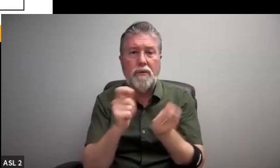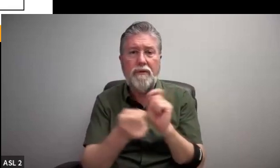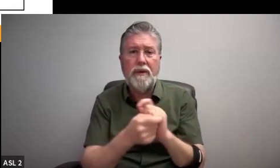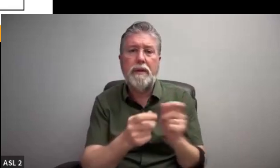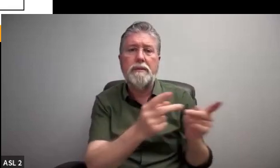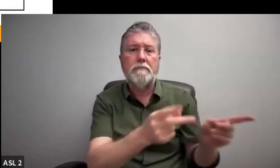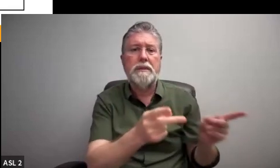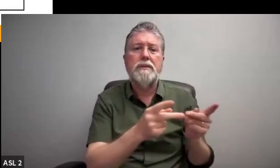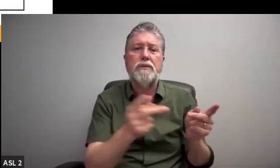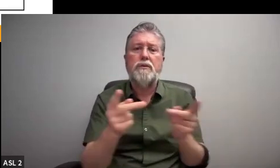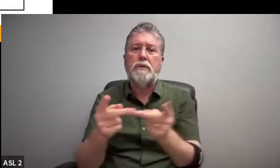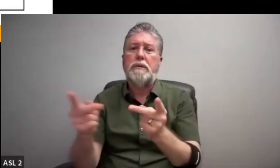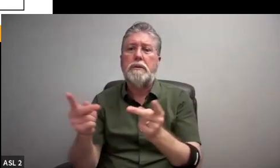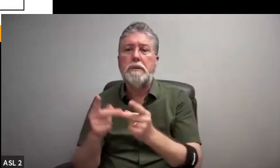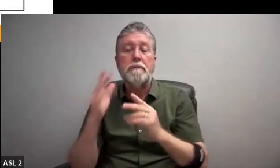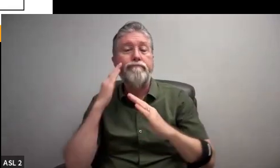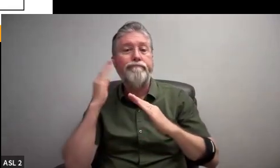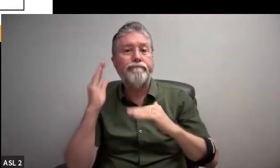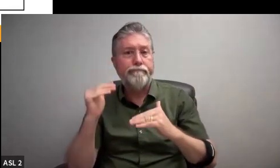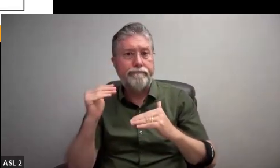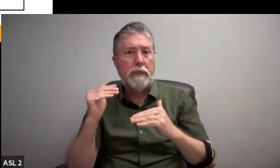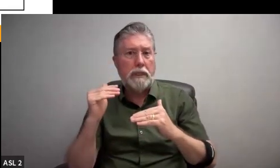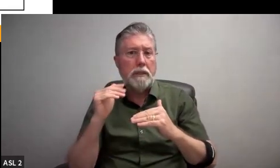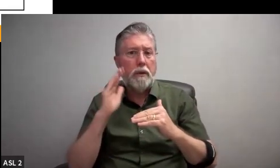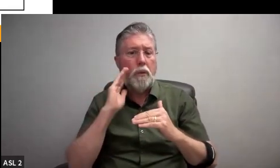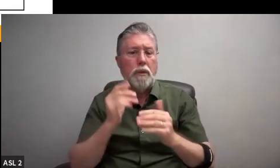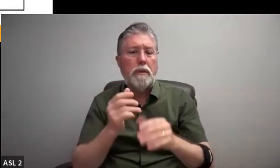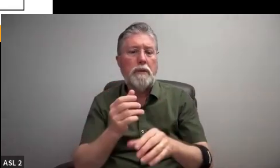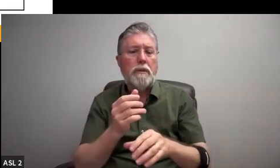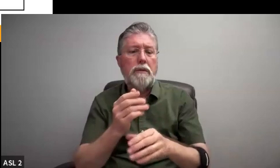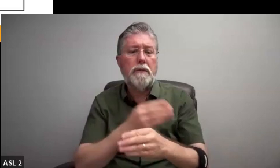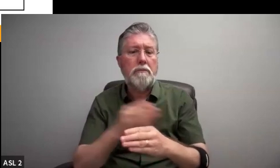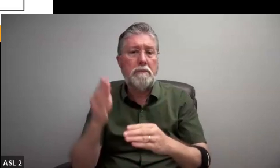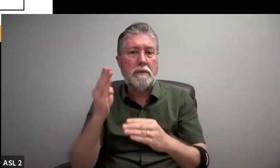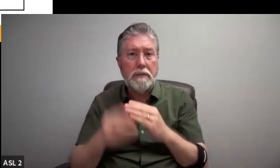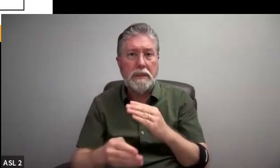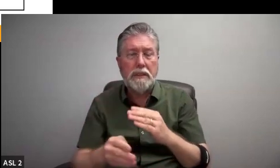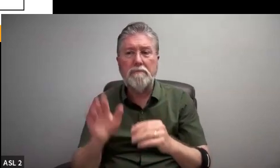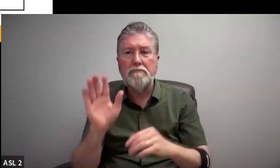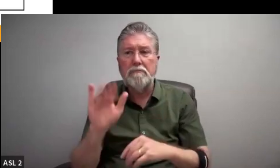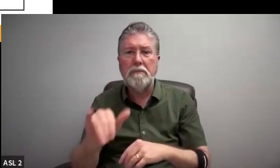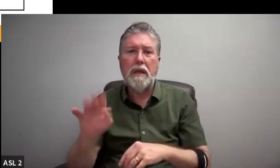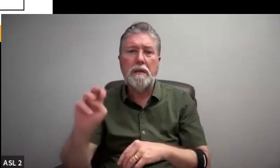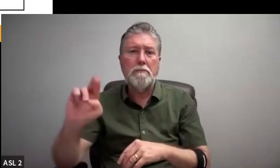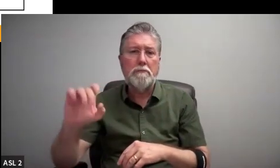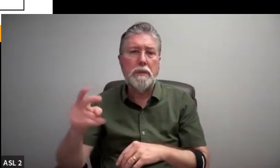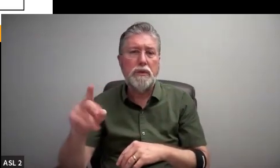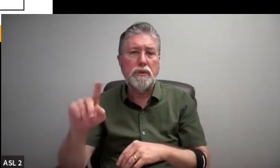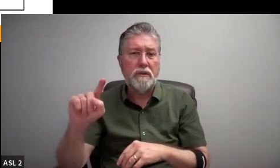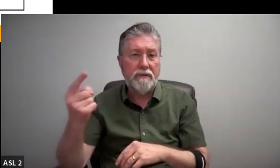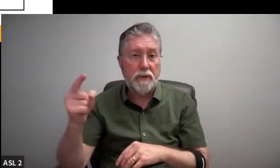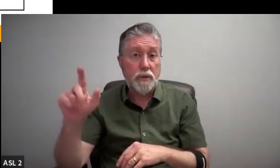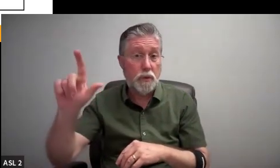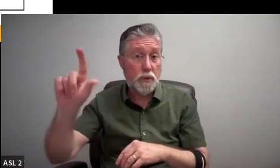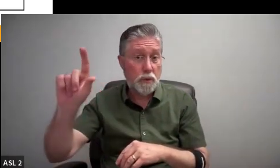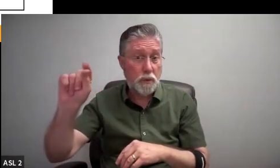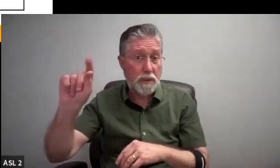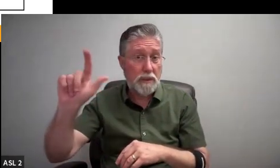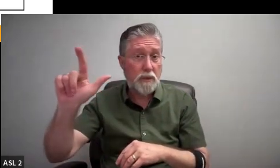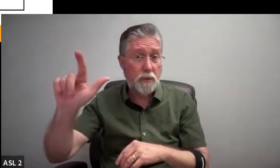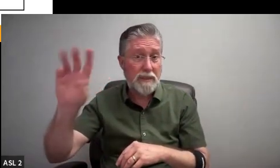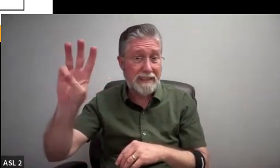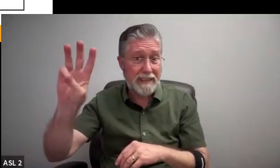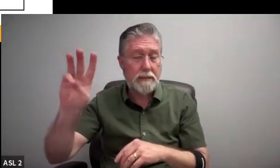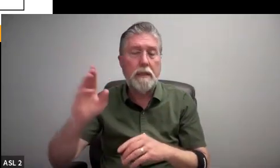And they are anticipating that they will get this work done by March 1st of 2026. And then finally,